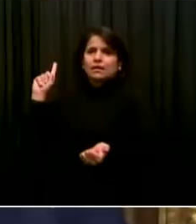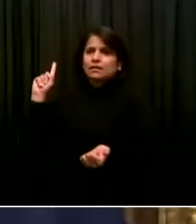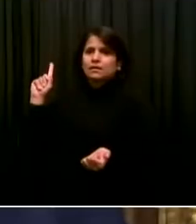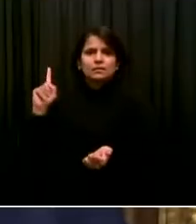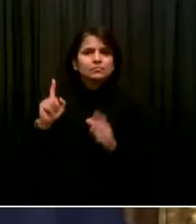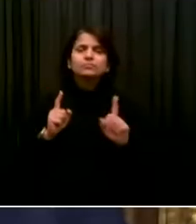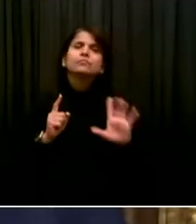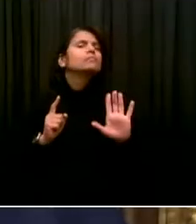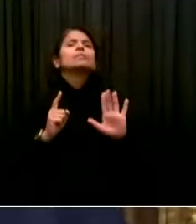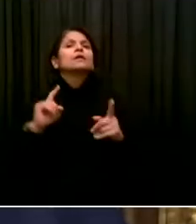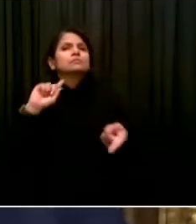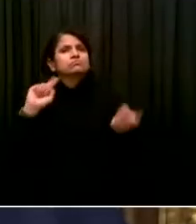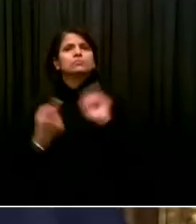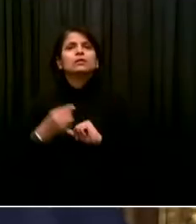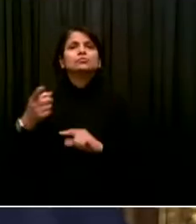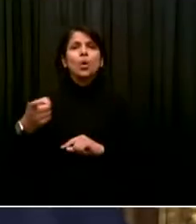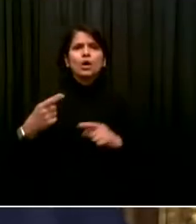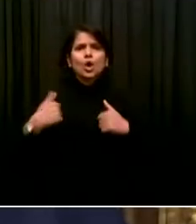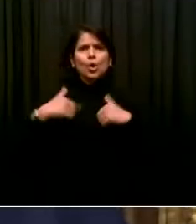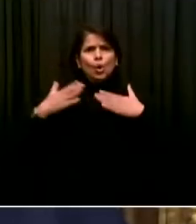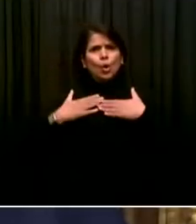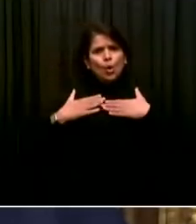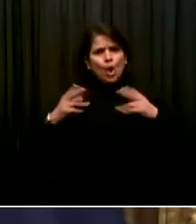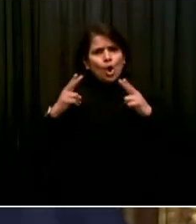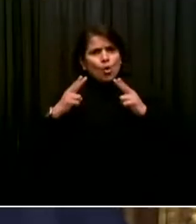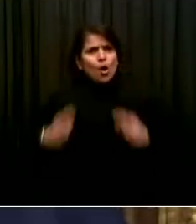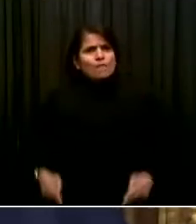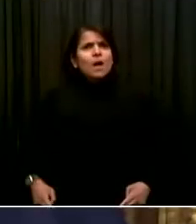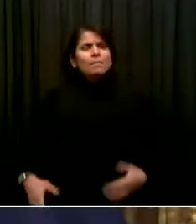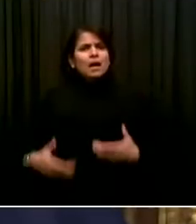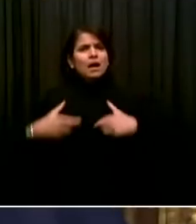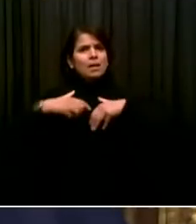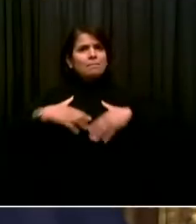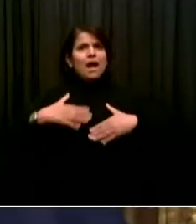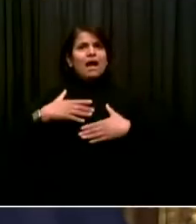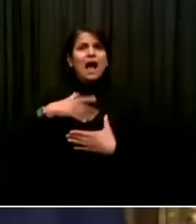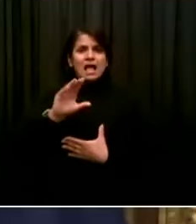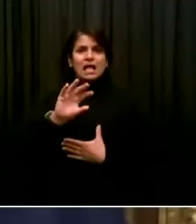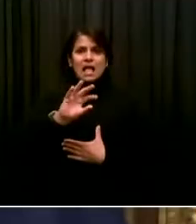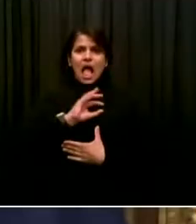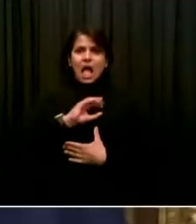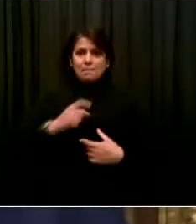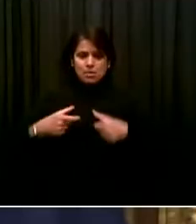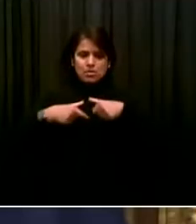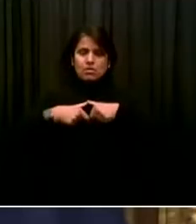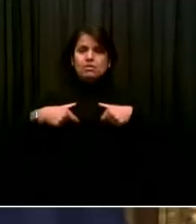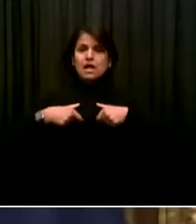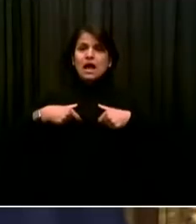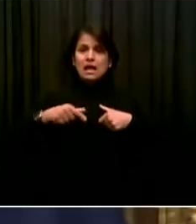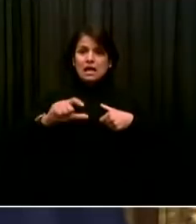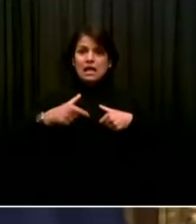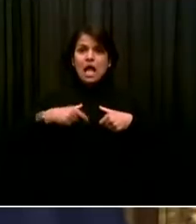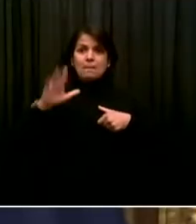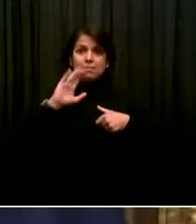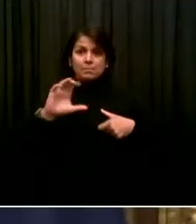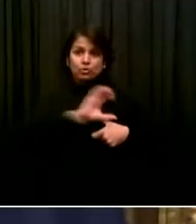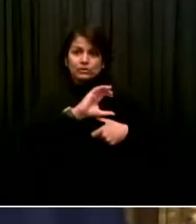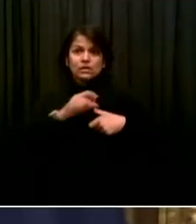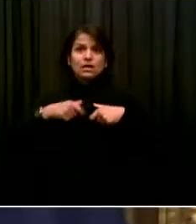THESE OICFFERS WILL BE IDENTIFIABLE AS NYPD. THEY WILL HAVE